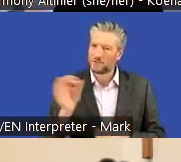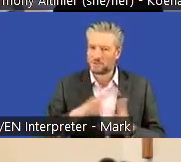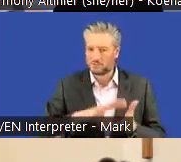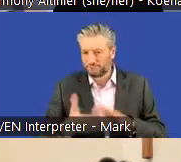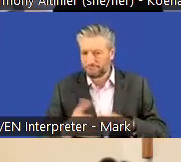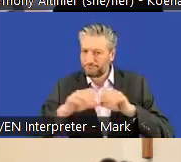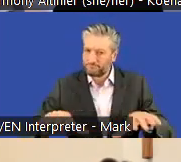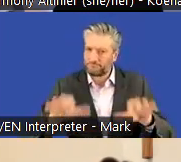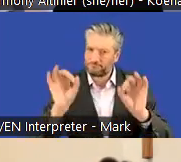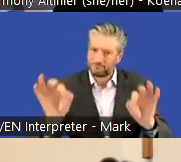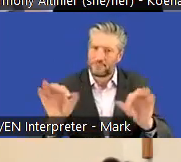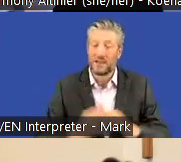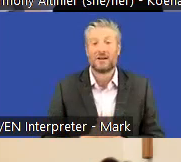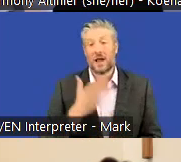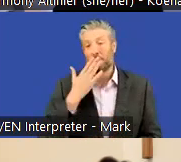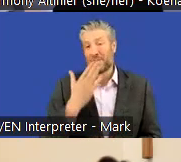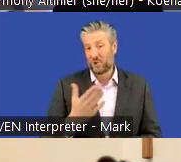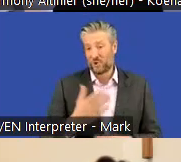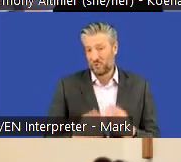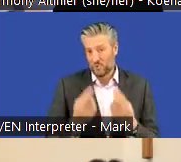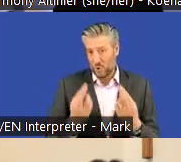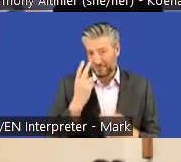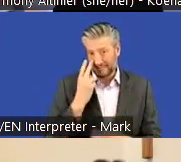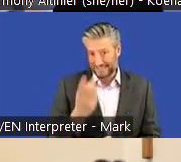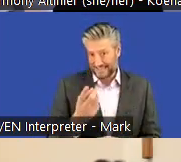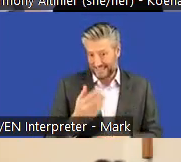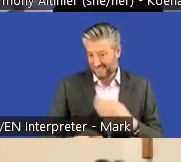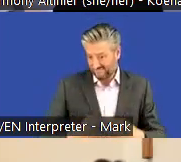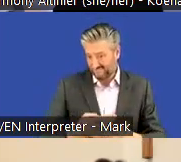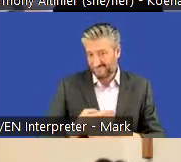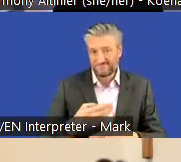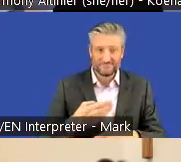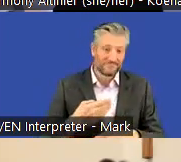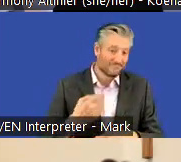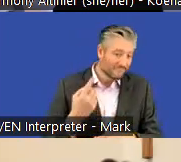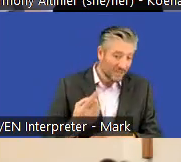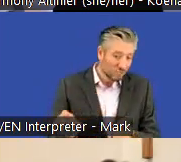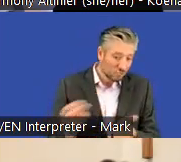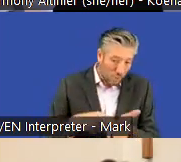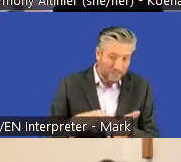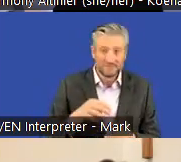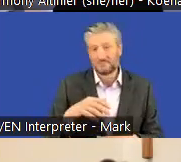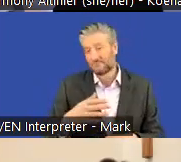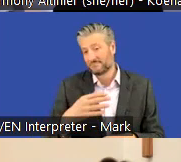Hope to see you on the drop-in sessions or next year for our next webinars. Bye-bye. Thank you.